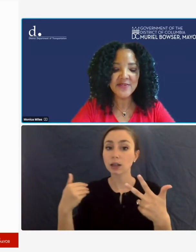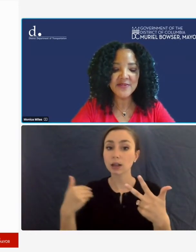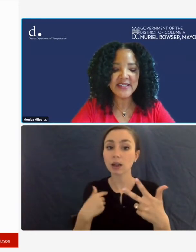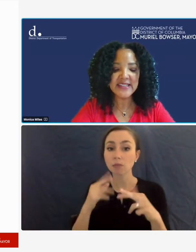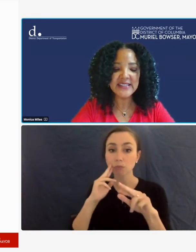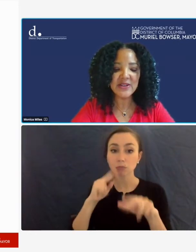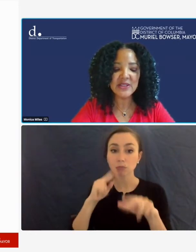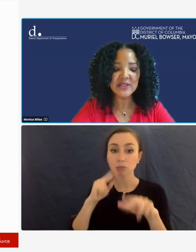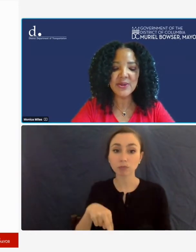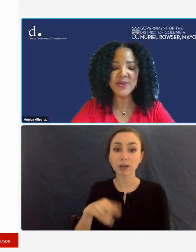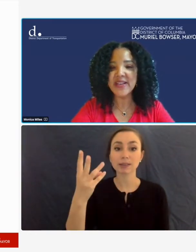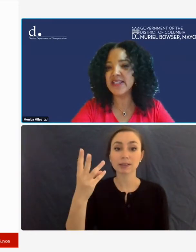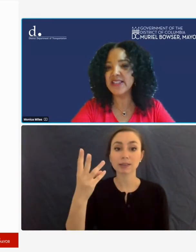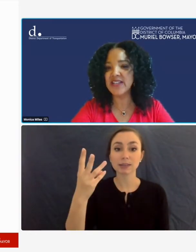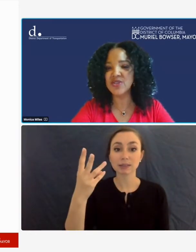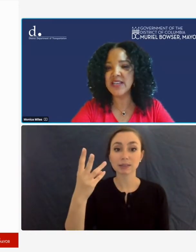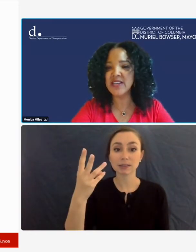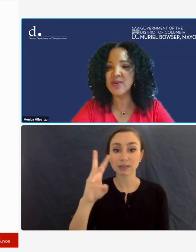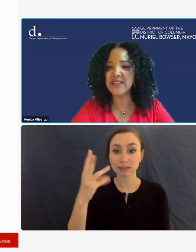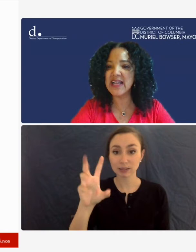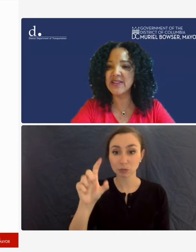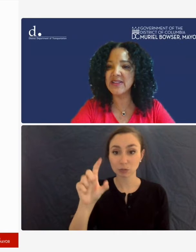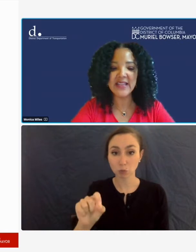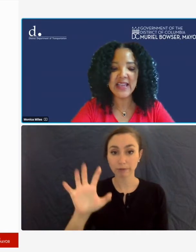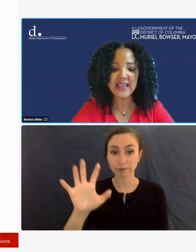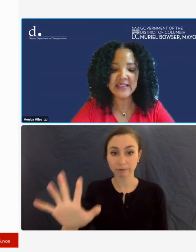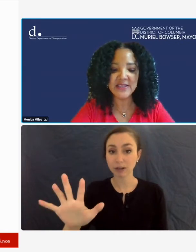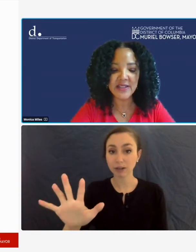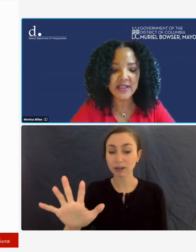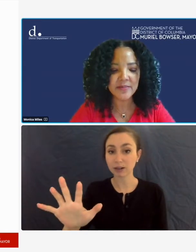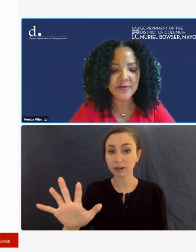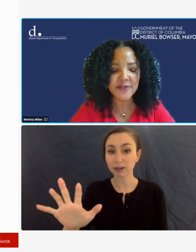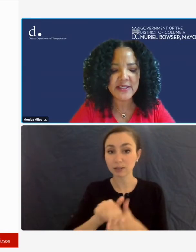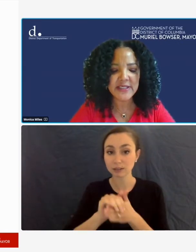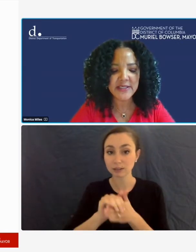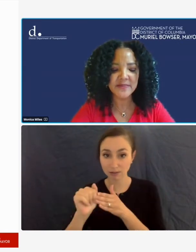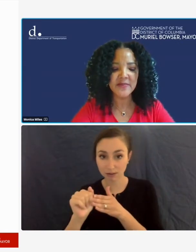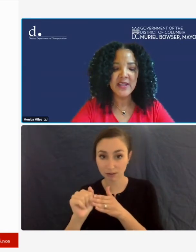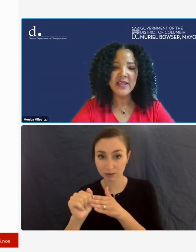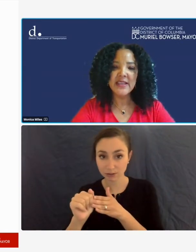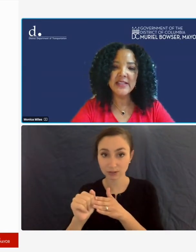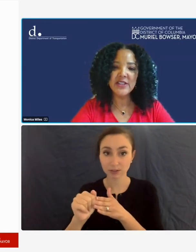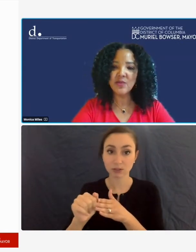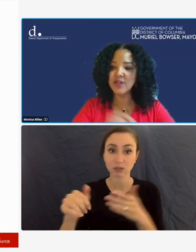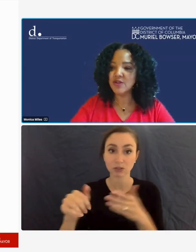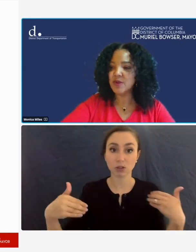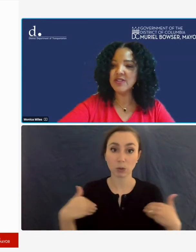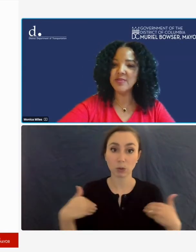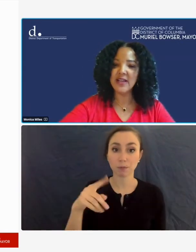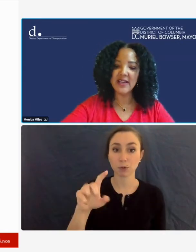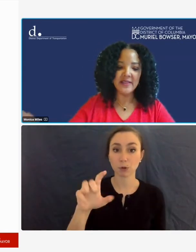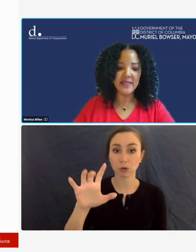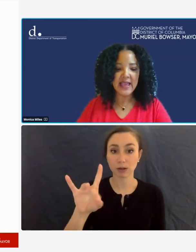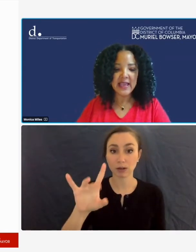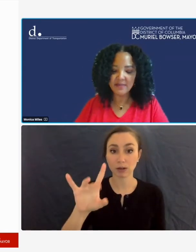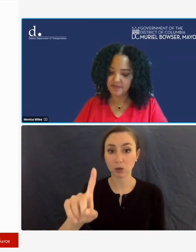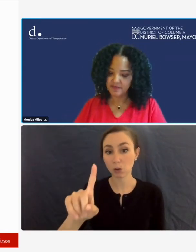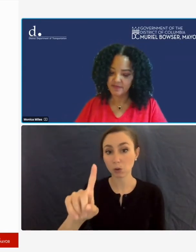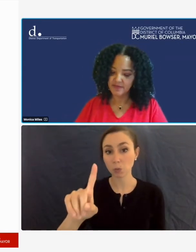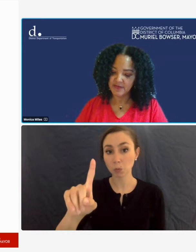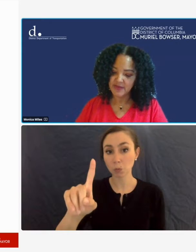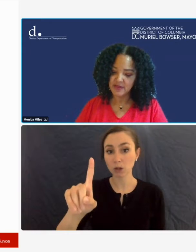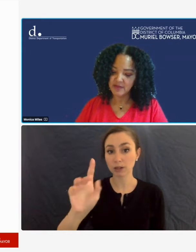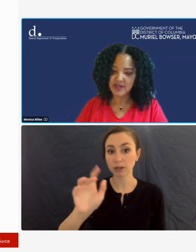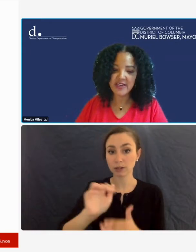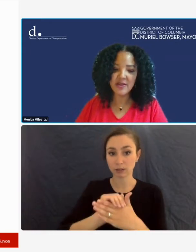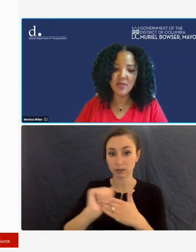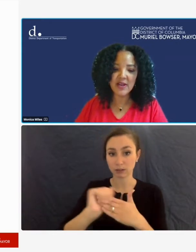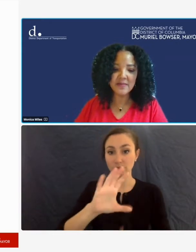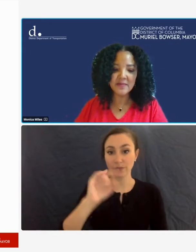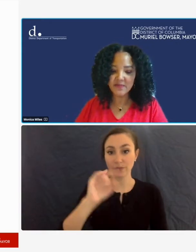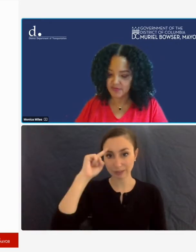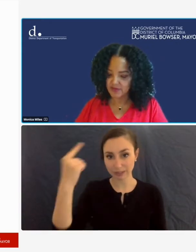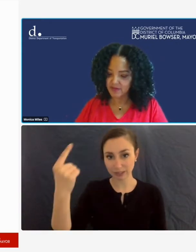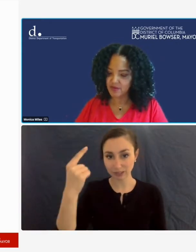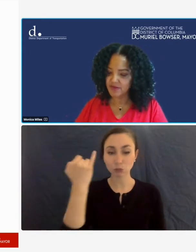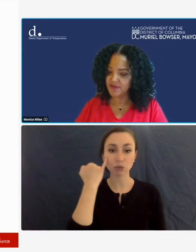cents so the loaded rate is 181 dollars and um 50 cents okay so when you multiply that 181.50